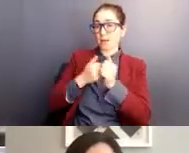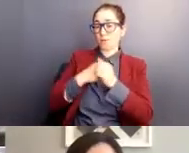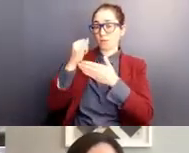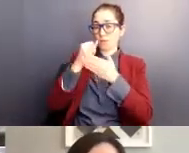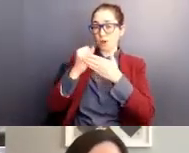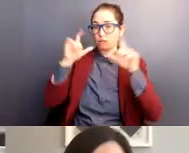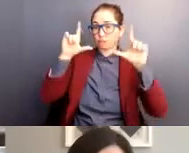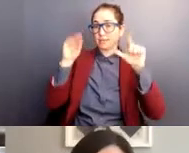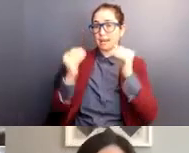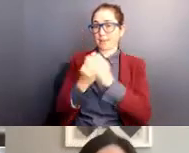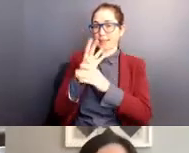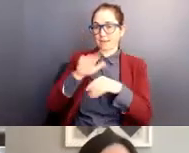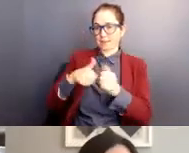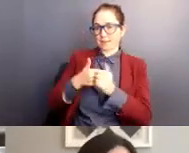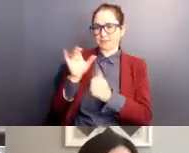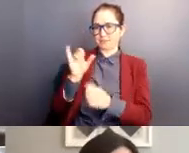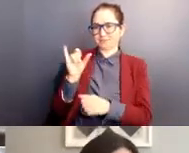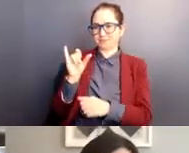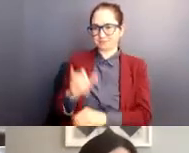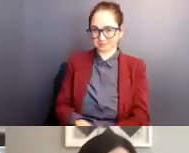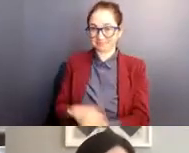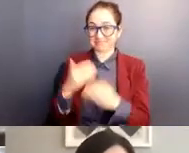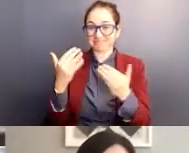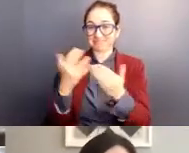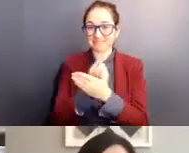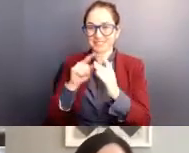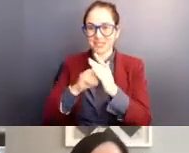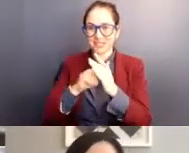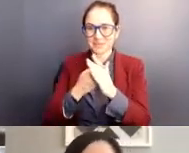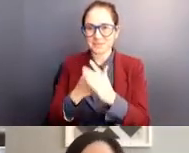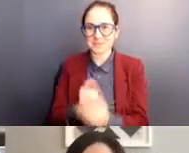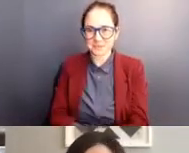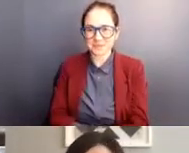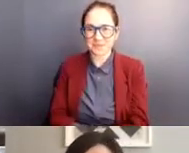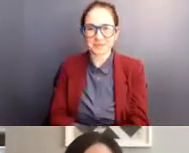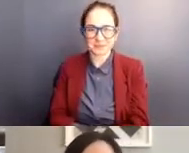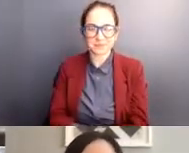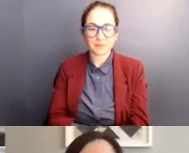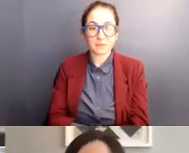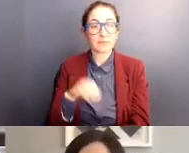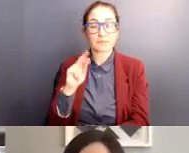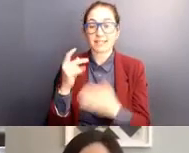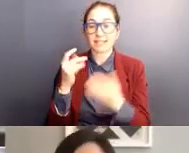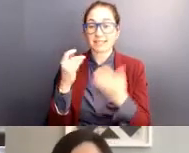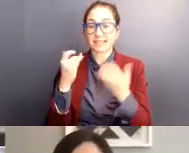me. Today's session, I will do my best to follow